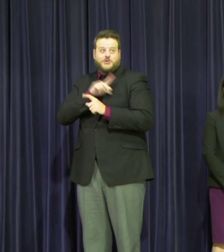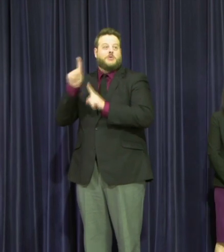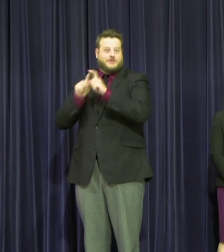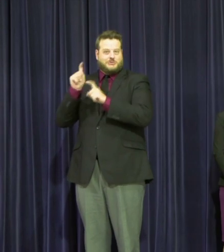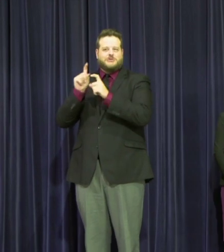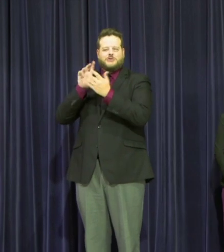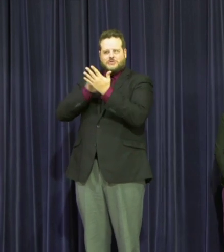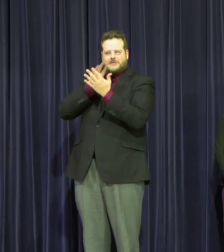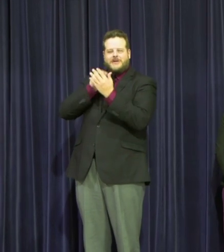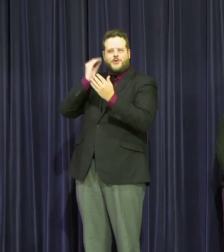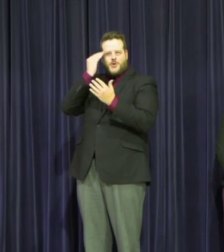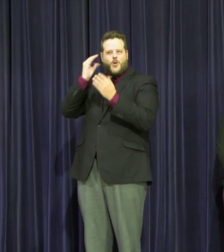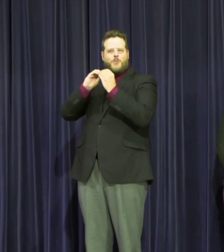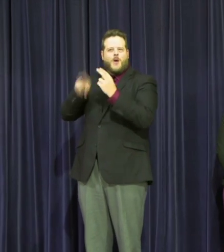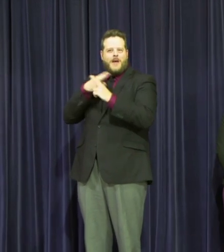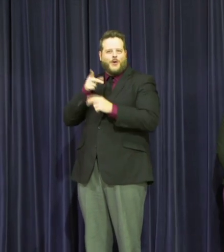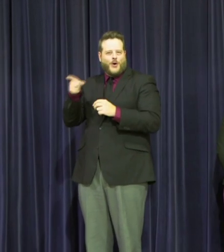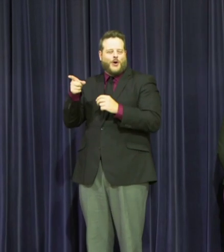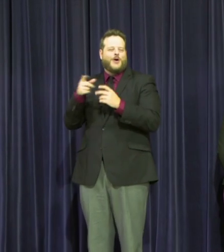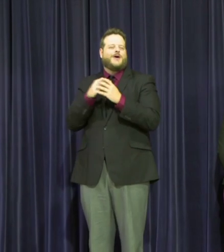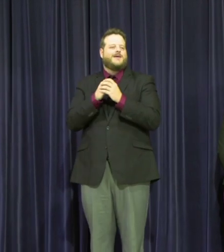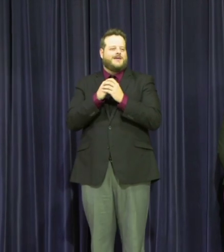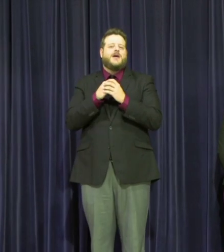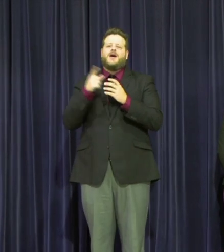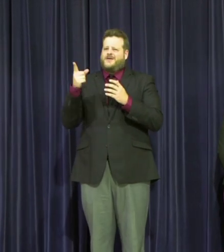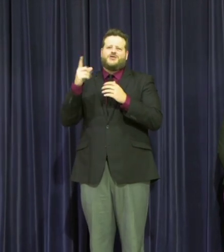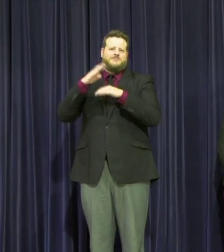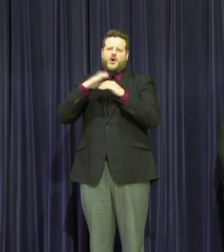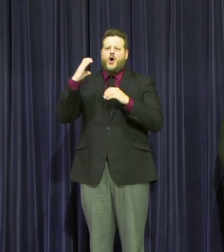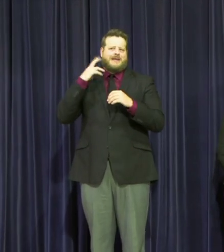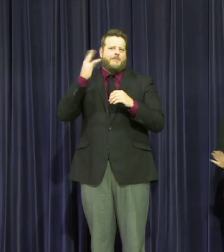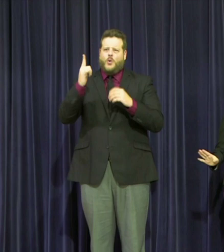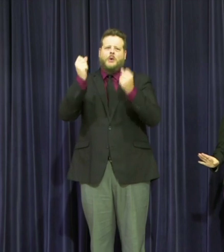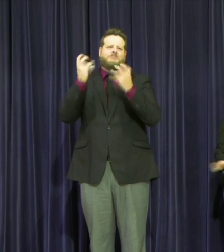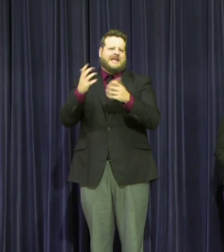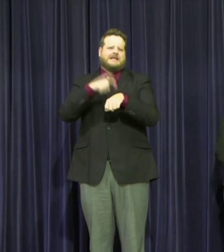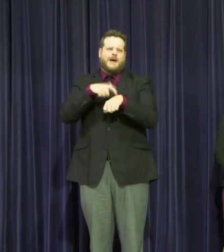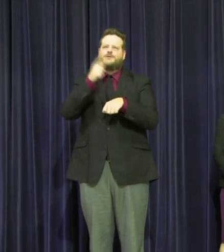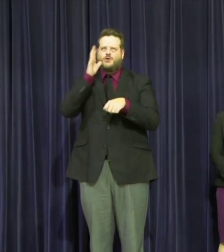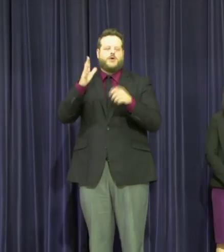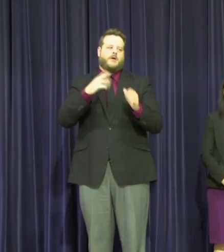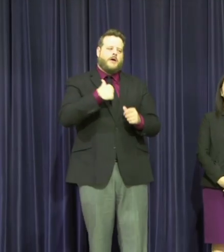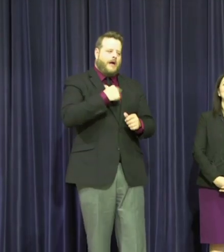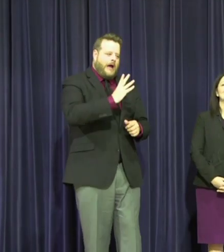to get to know her. Maybe to put her on the spot. She's been on Capitol Hill many times, so I am sure she'll be more than well prepared